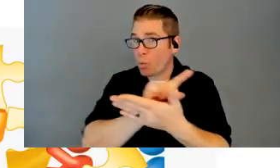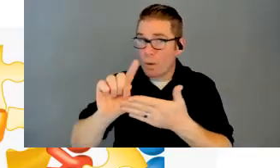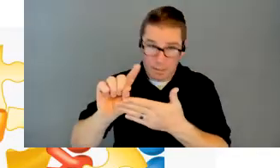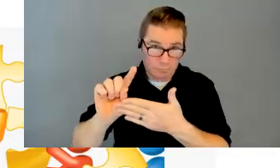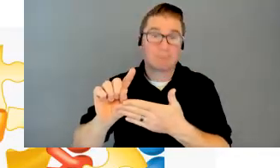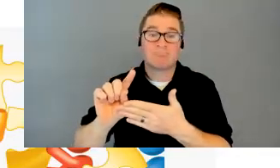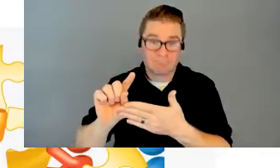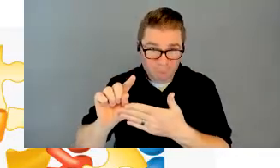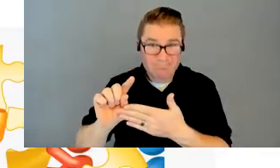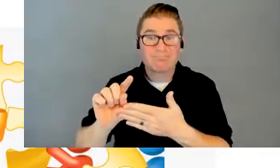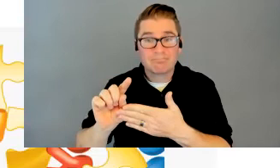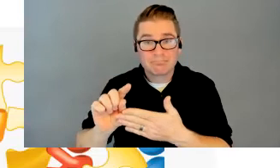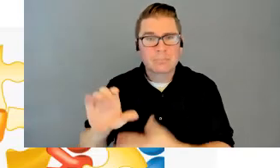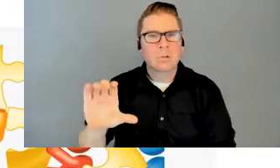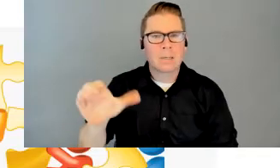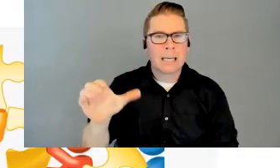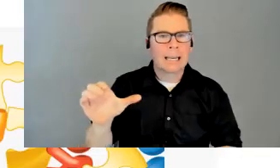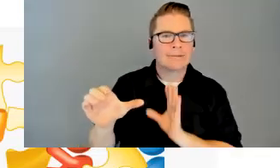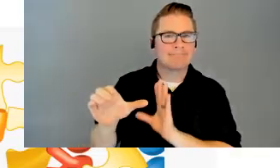And Canvas, again, has a lot of tools.